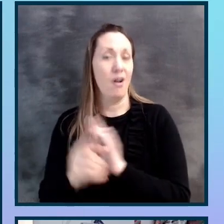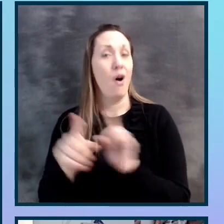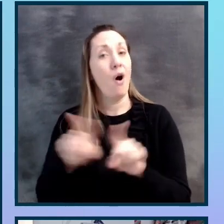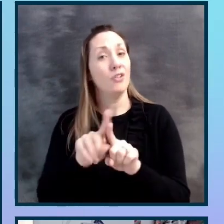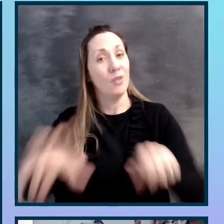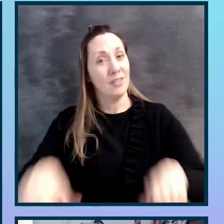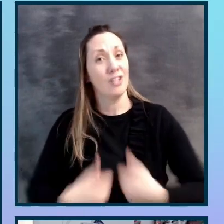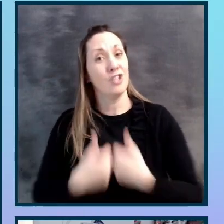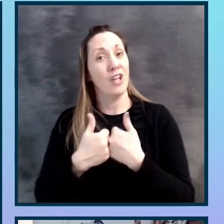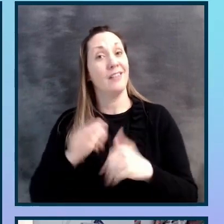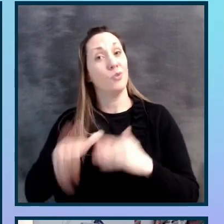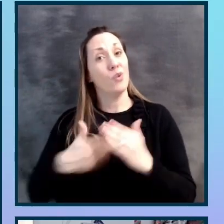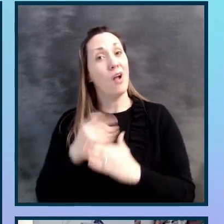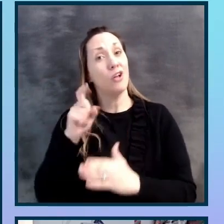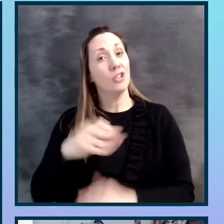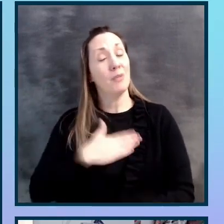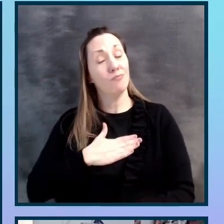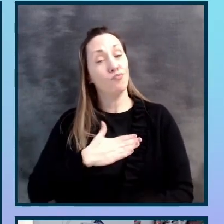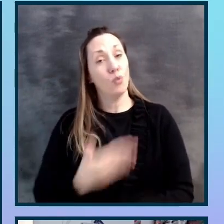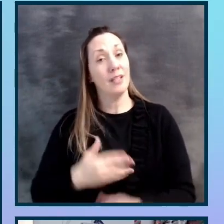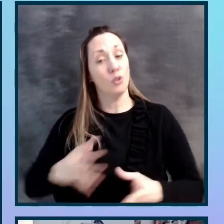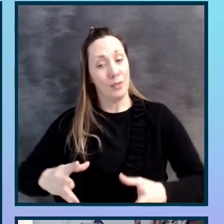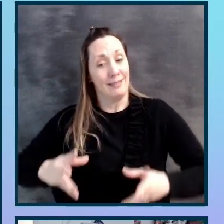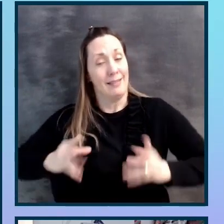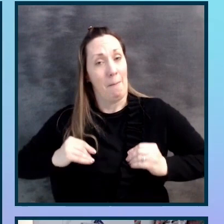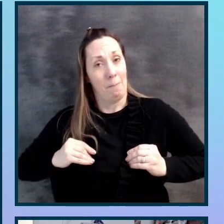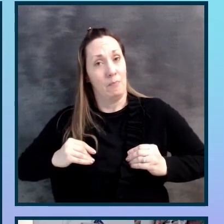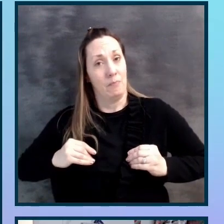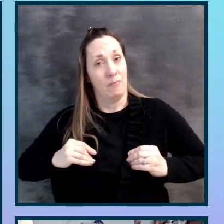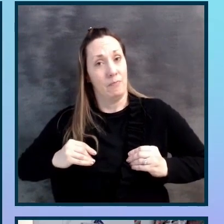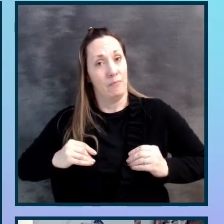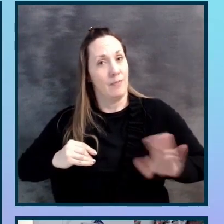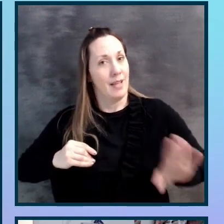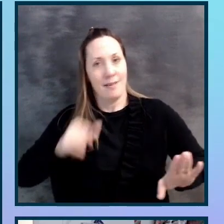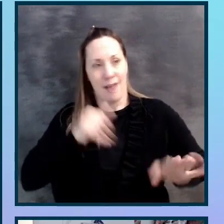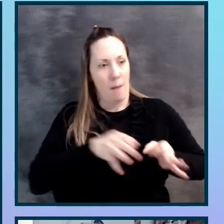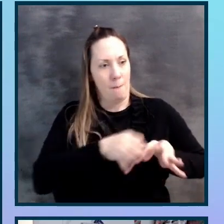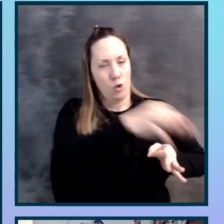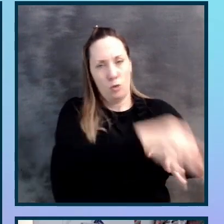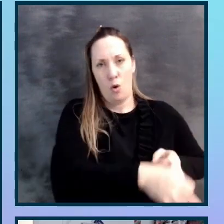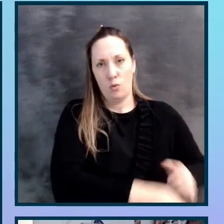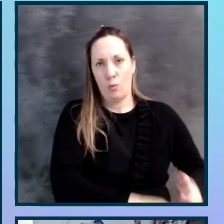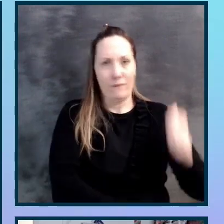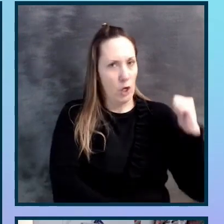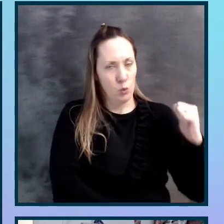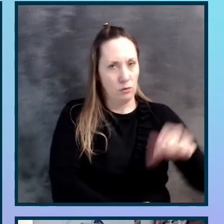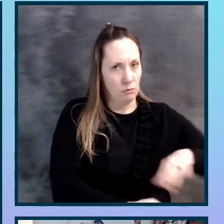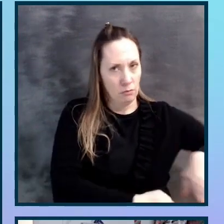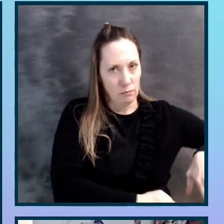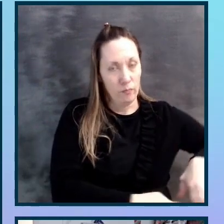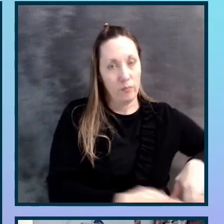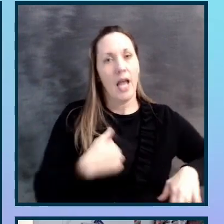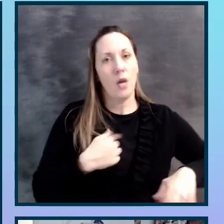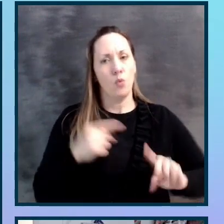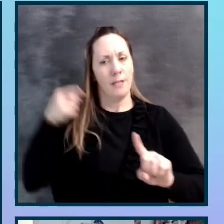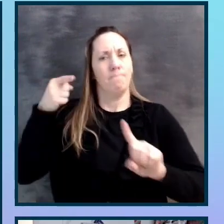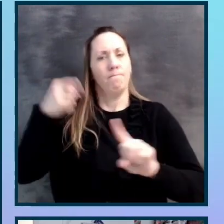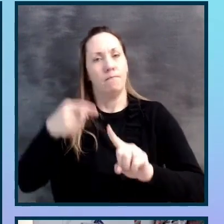that we all should be willing to accept and refuse to postpone and we intend to win not only for ourselves